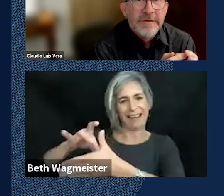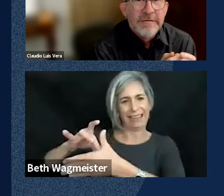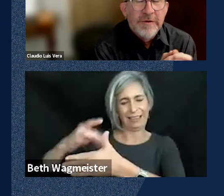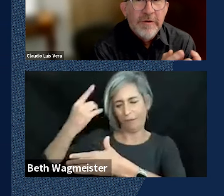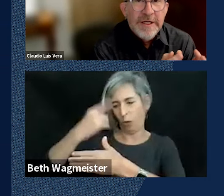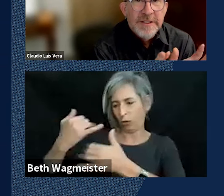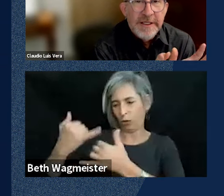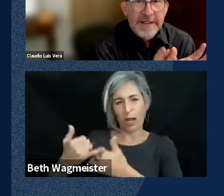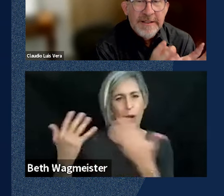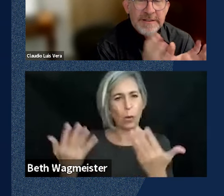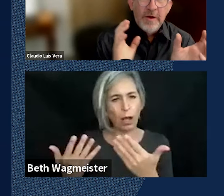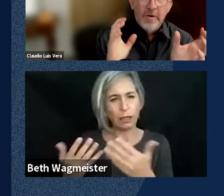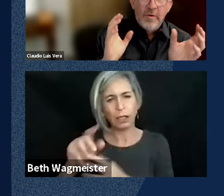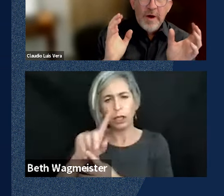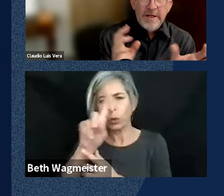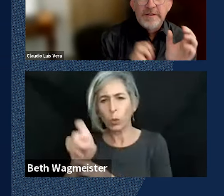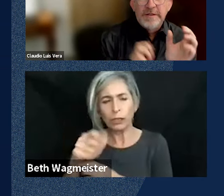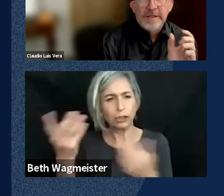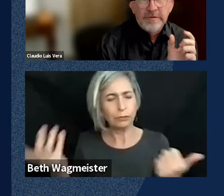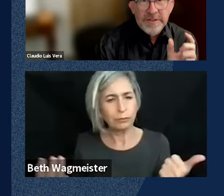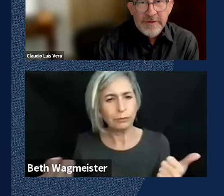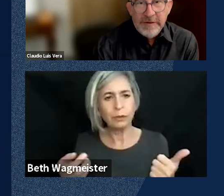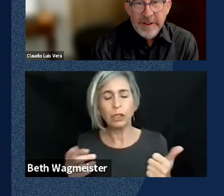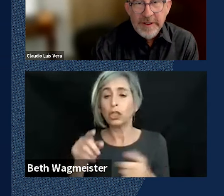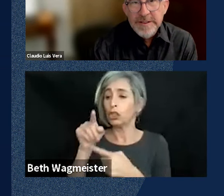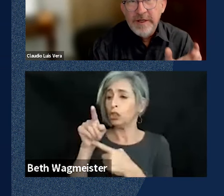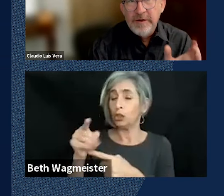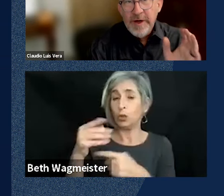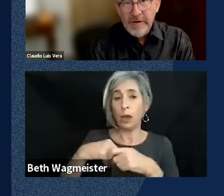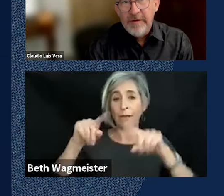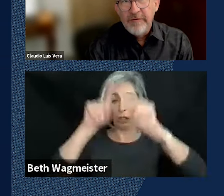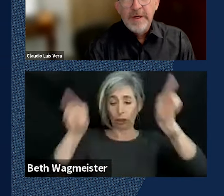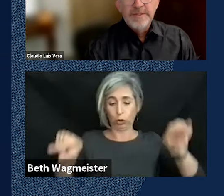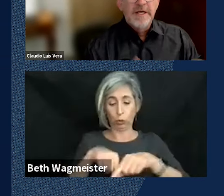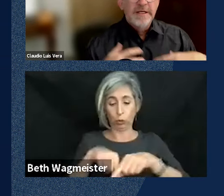So real question is, when you're dealing with screen readers, and when you have a website